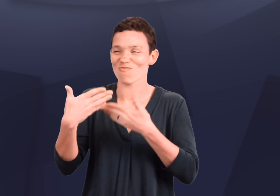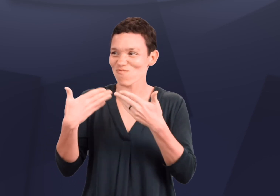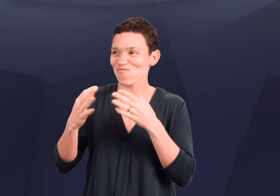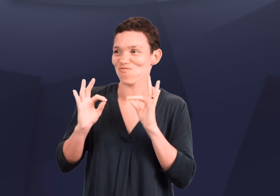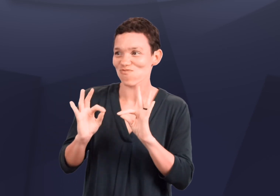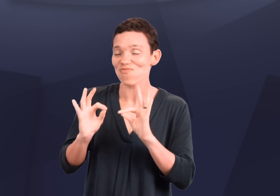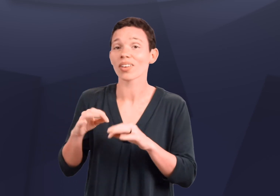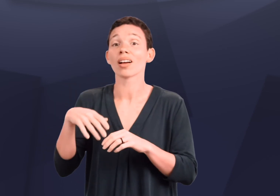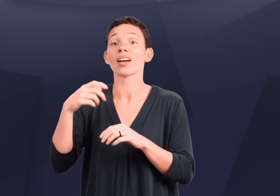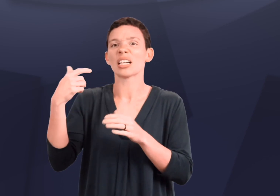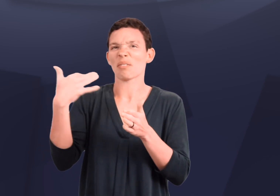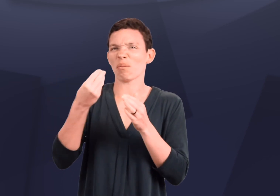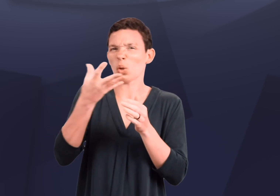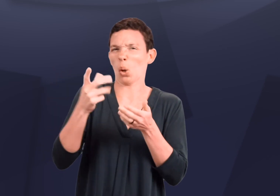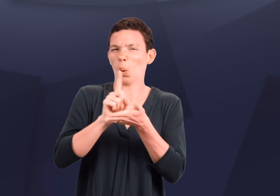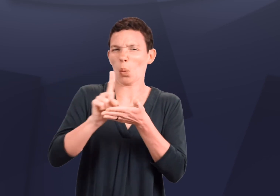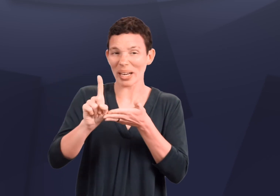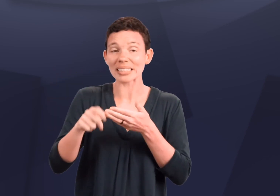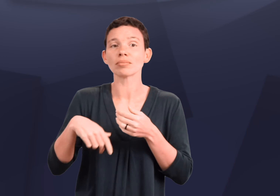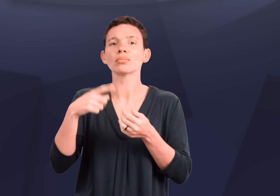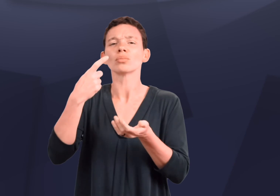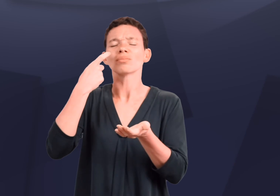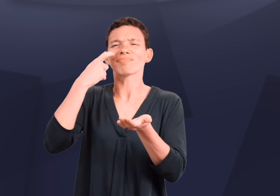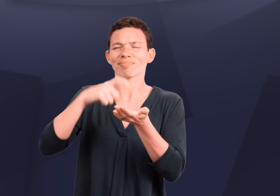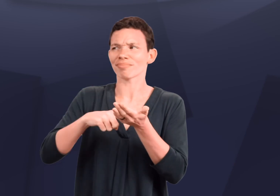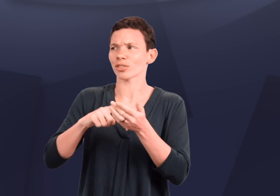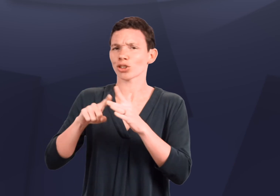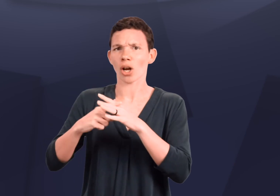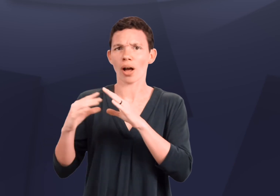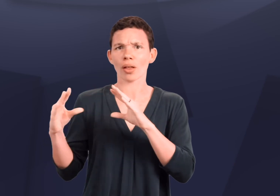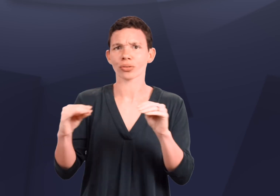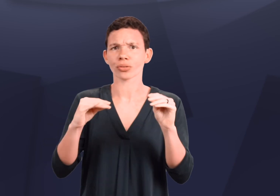of school will be in a couple of weeks.